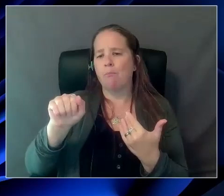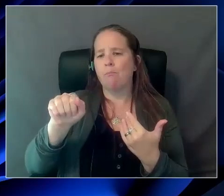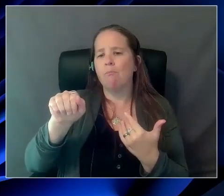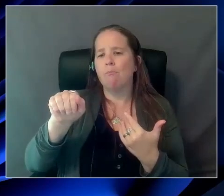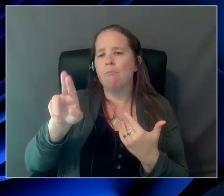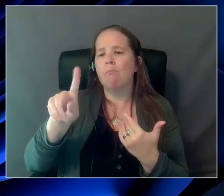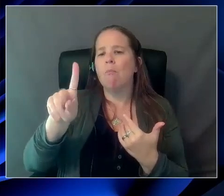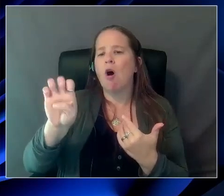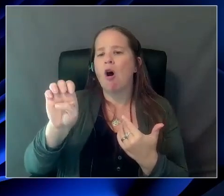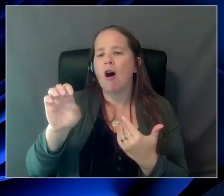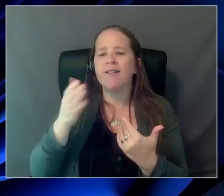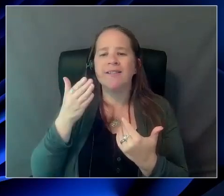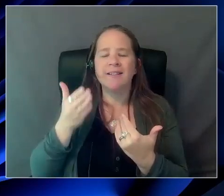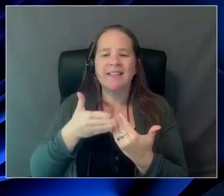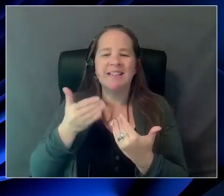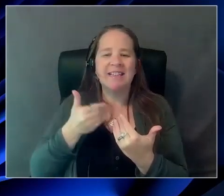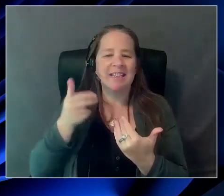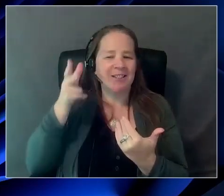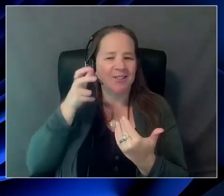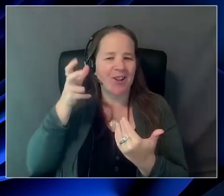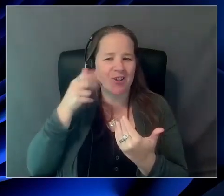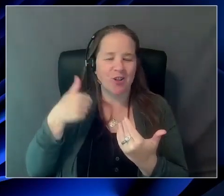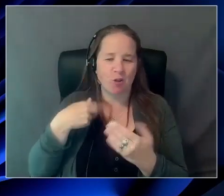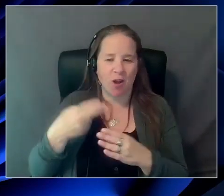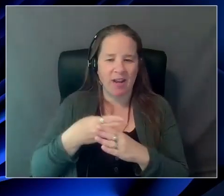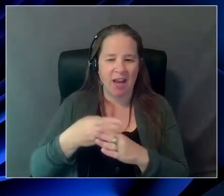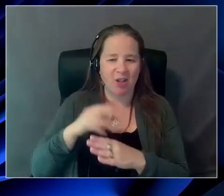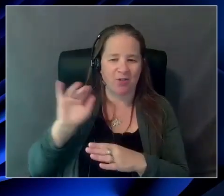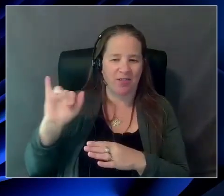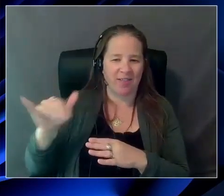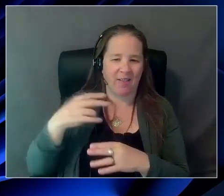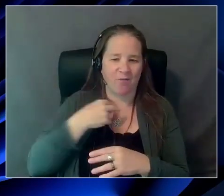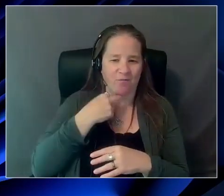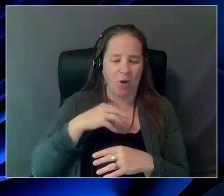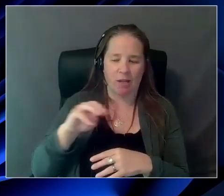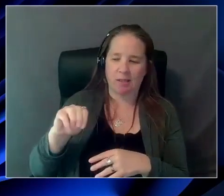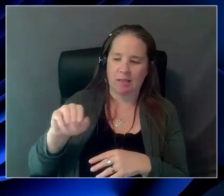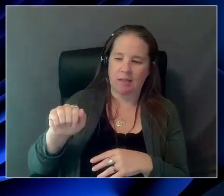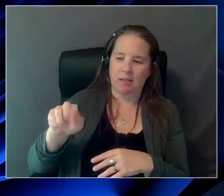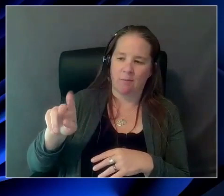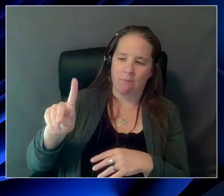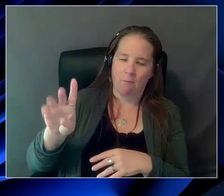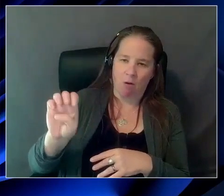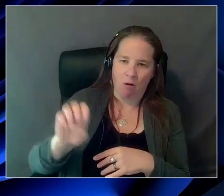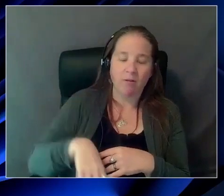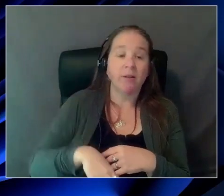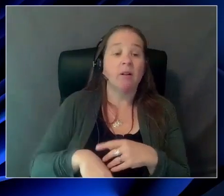To understand, so that's what I'm using. Yeah, and Ann just to clarify,